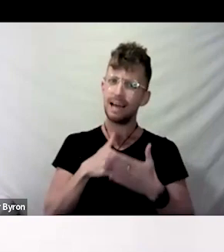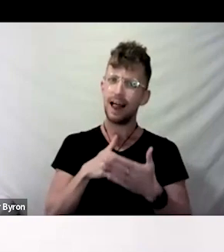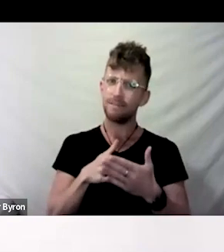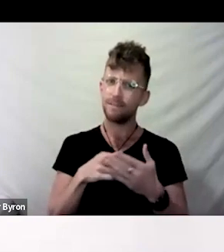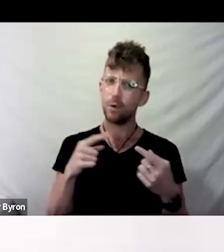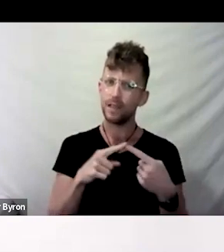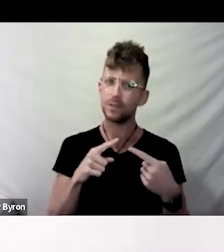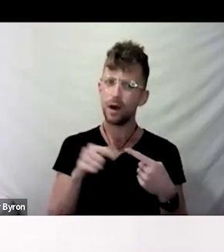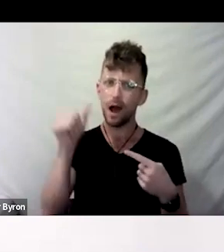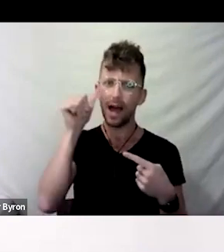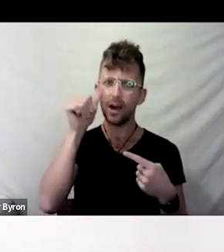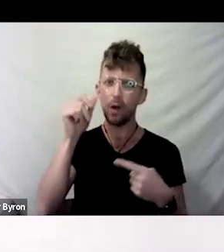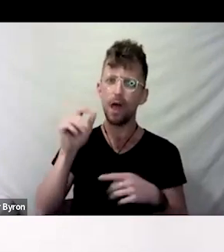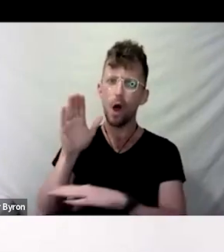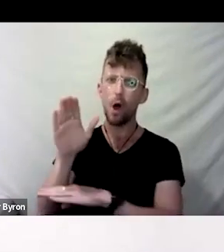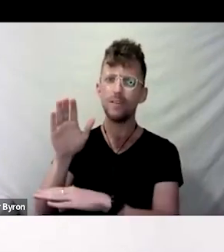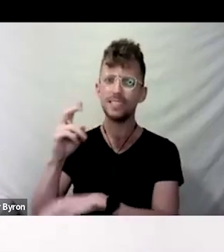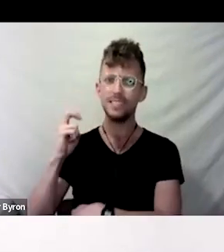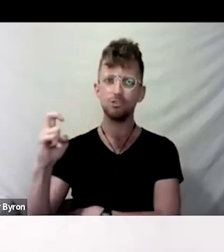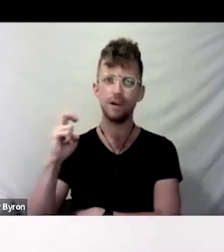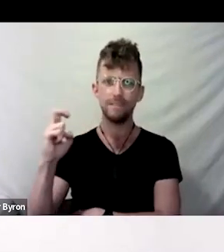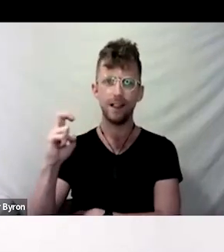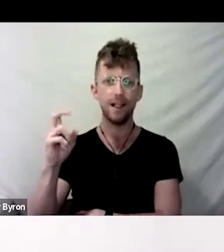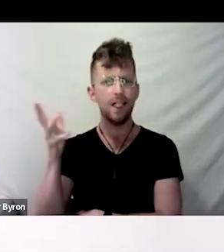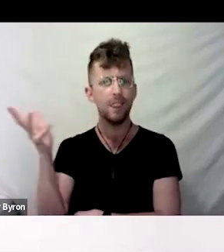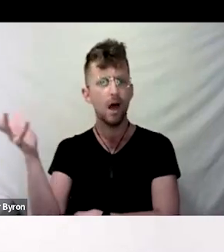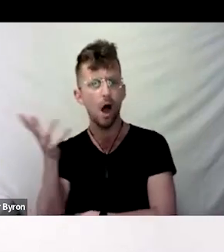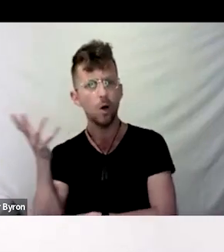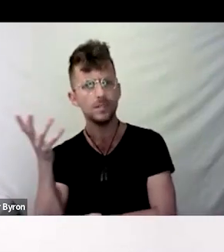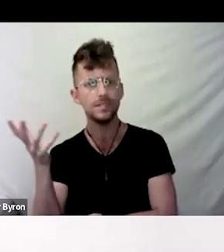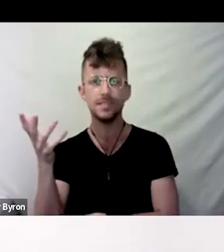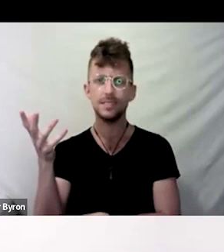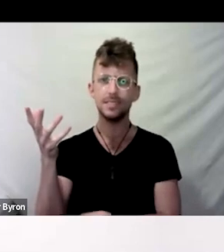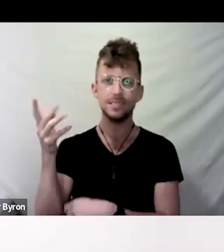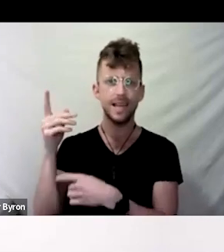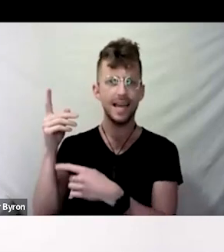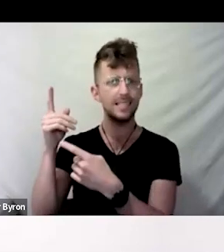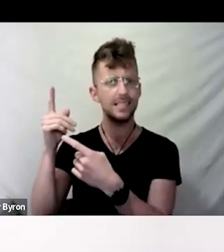the queries that we’ve been having, the hosts have been having, and the forums that have been online, have definitely spiked recently.